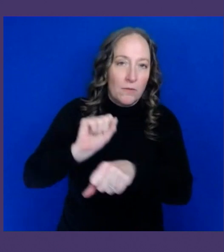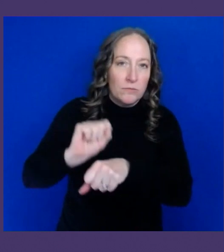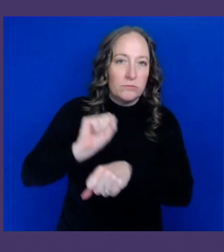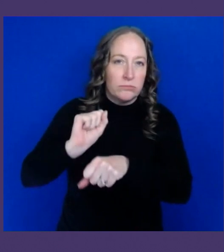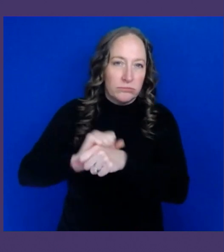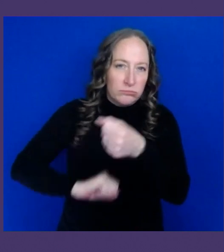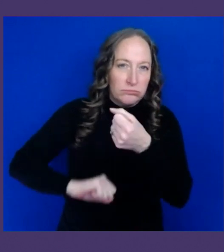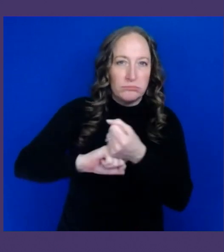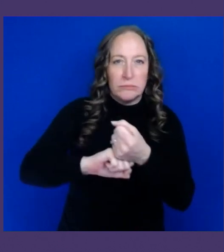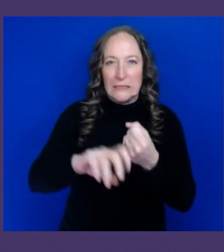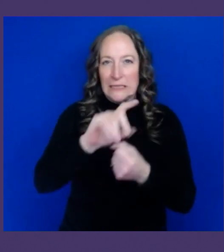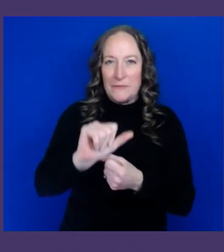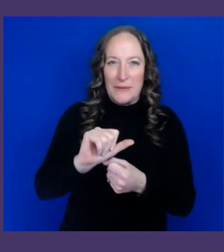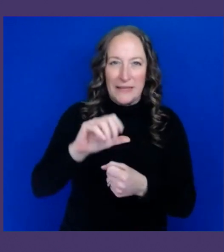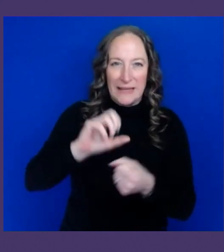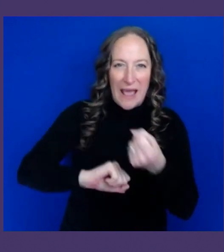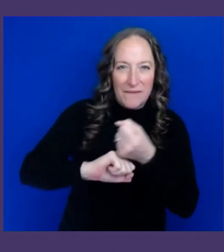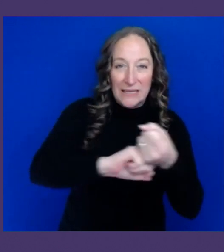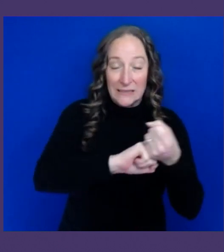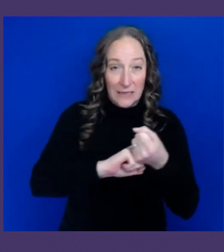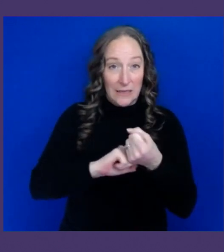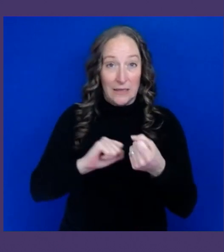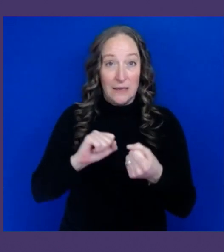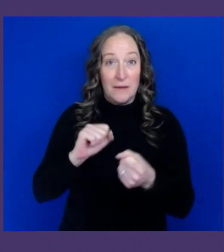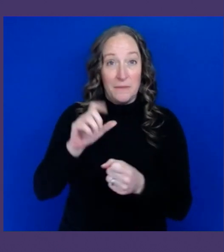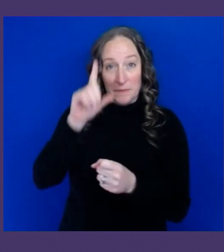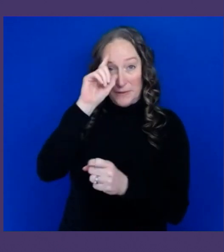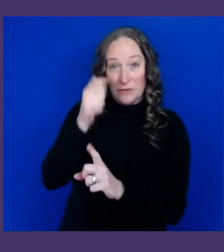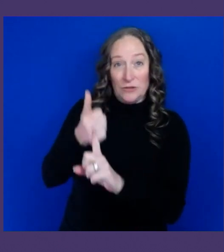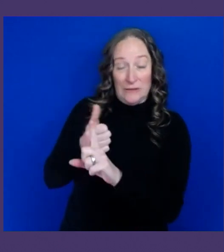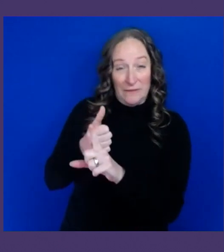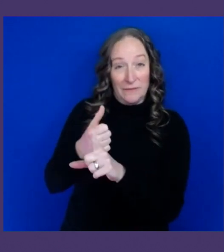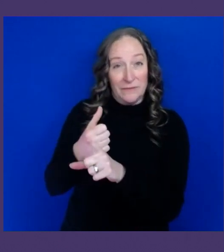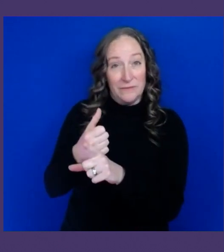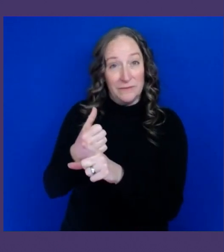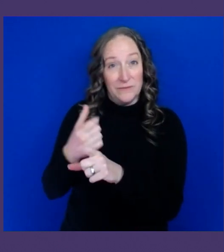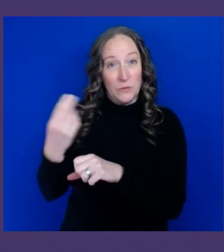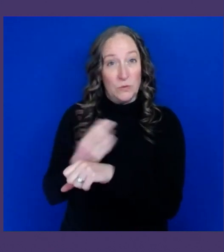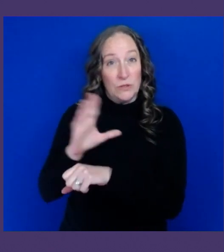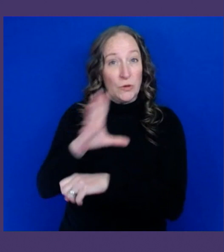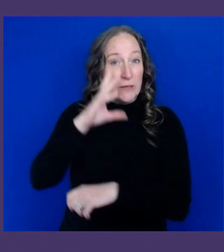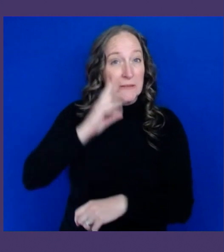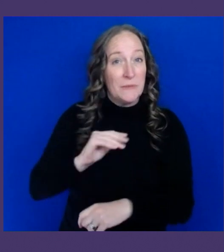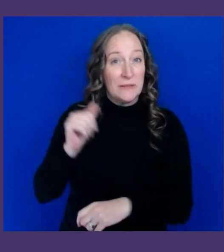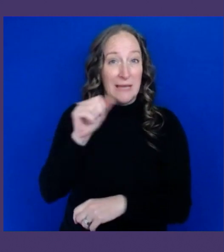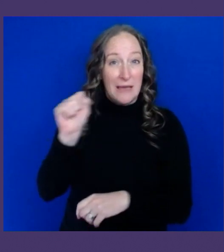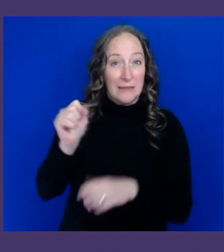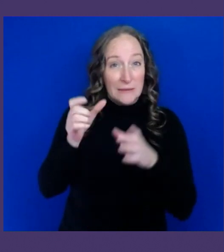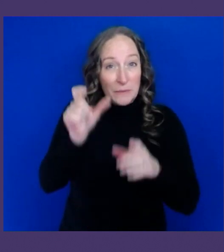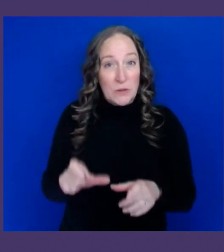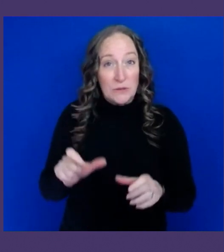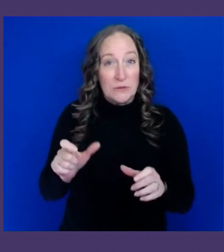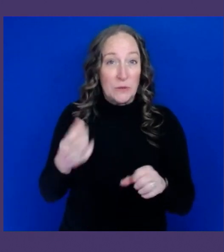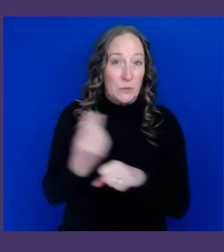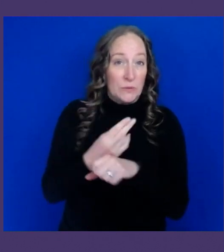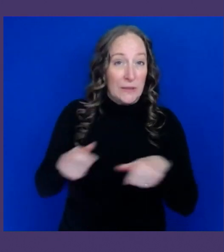her experience as a person who uses a wheelchair. Stephanie, thank you and welcome. Stephanie Cadieux: Thank you very much. Jamie Dean: Next,